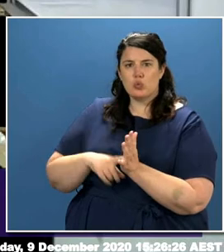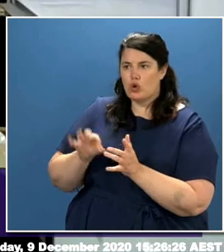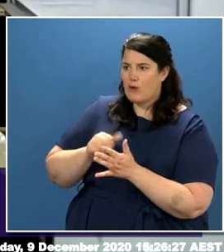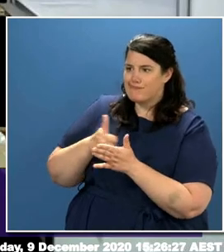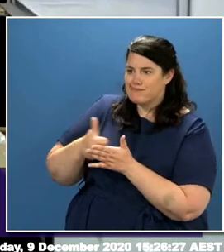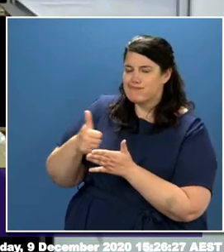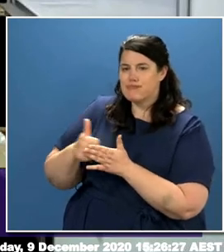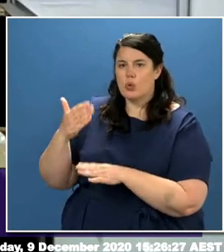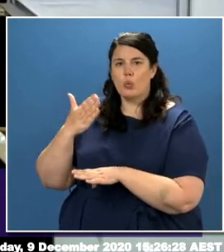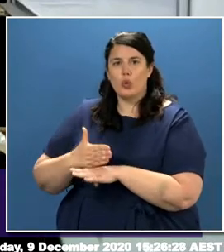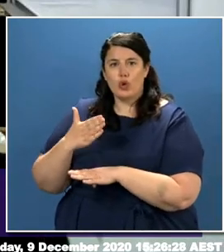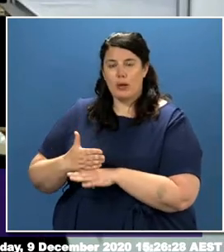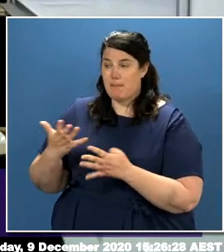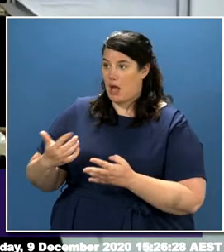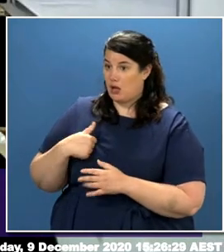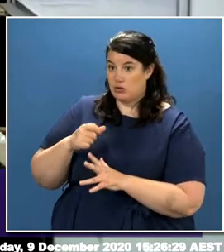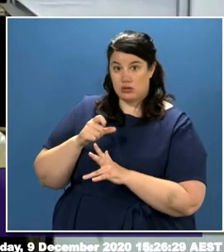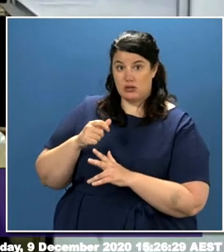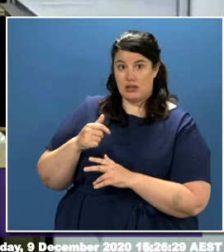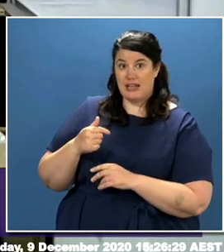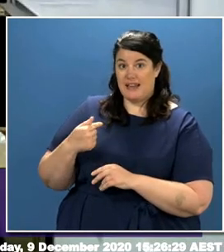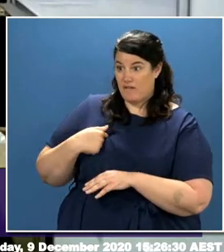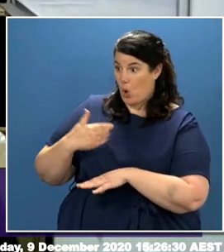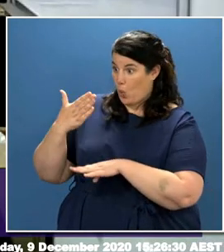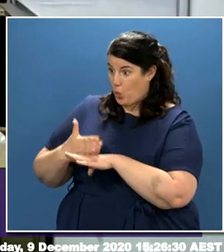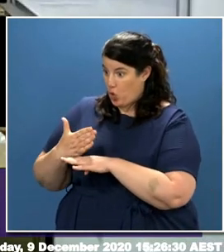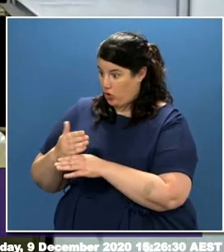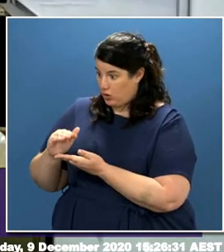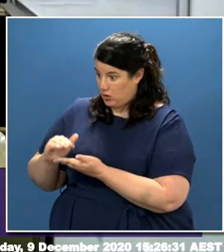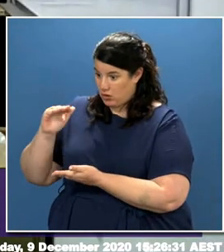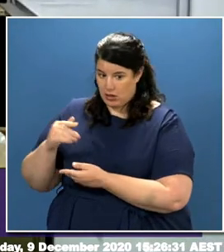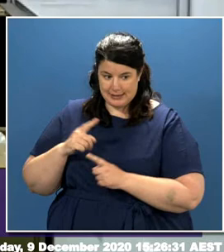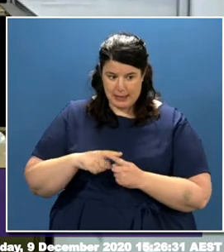it's also “do I work enough to actually then keep my pension because what's my